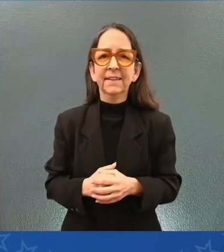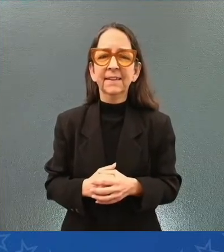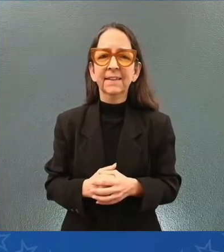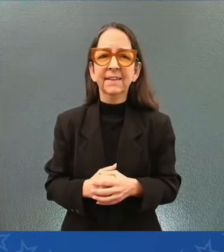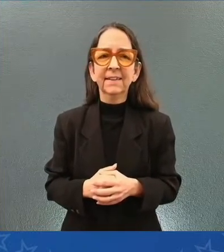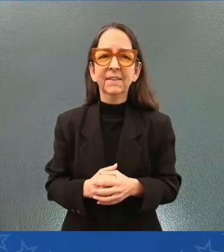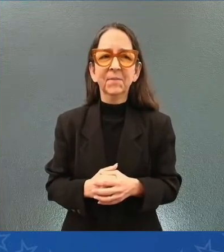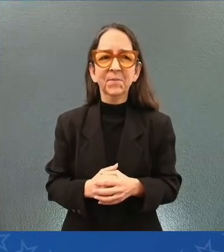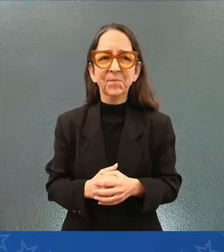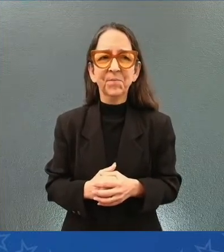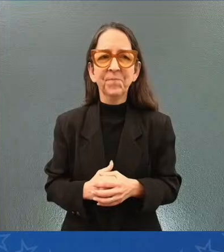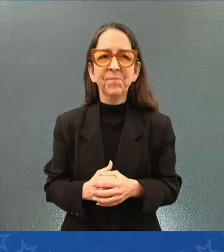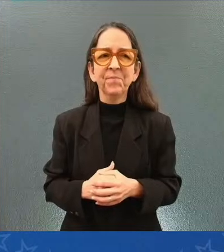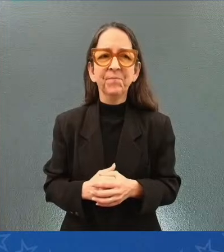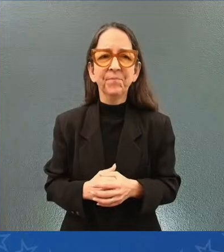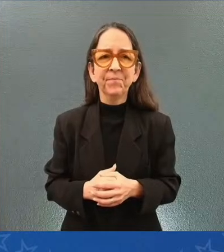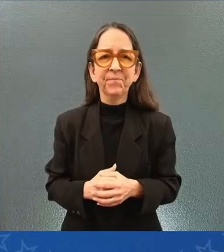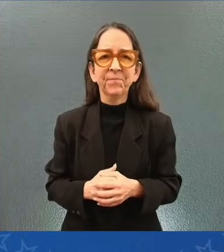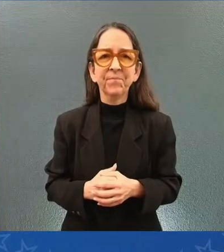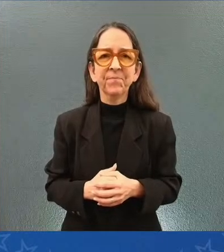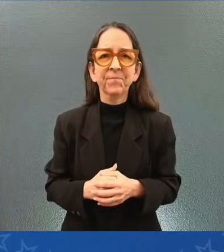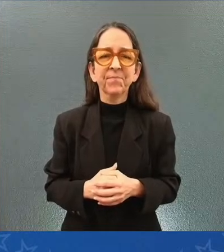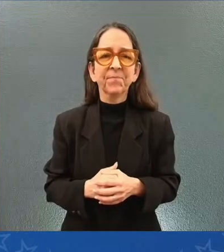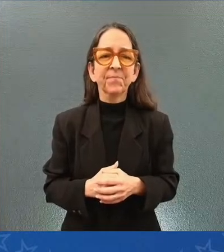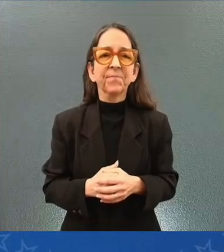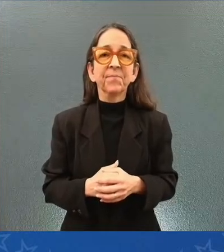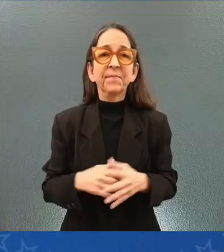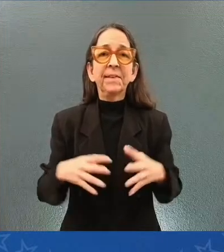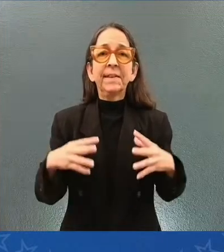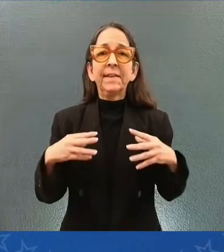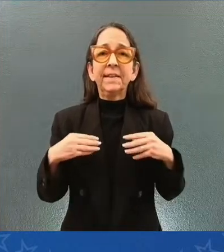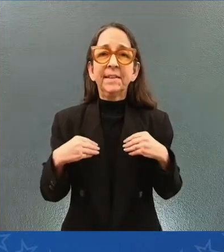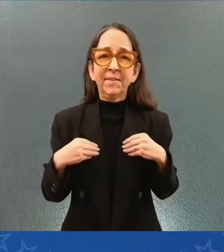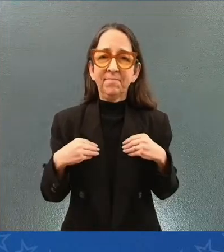Accepting on behalf of Mrs. Fannie Lou Hamer is Doris Hamer Richardson.